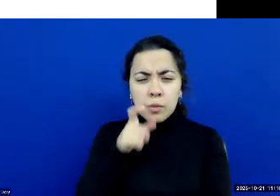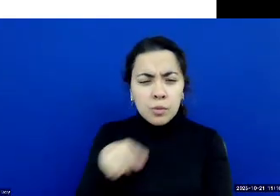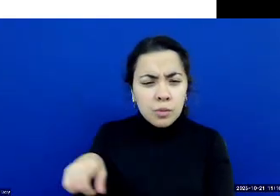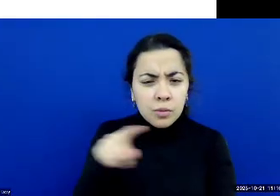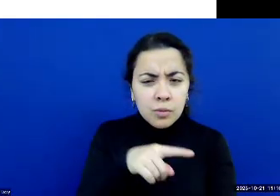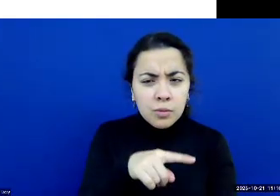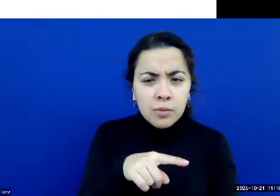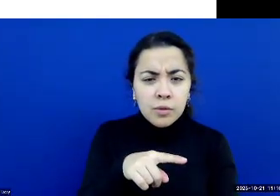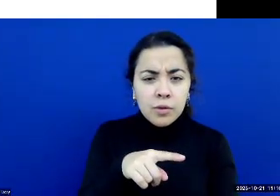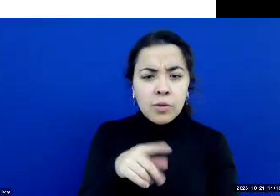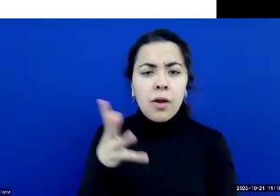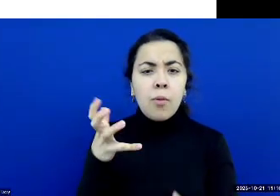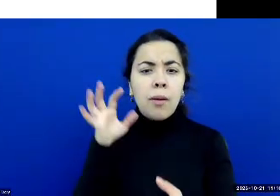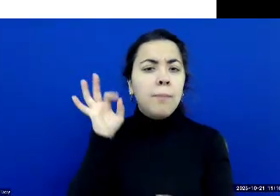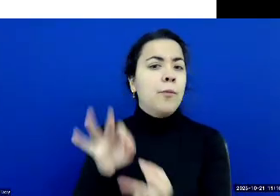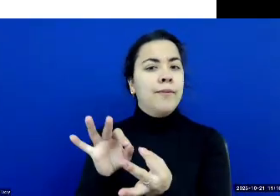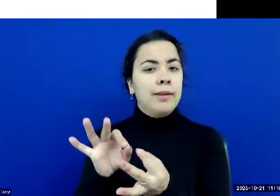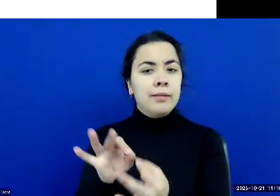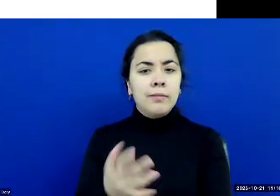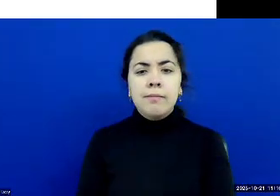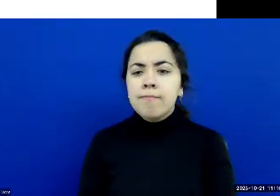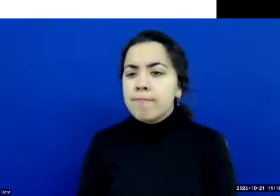Kathleen DeForest: How many people on the call are a perfectionist?